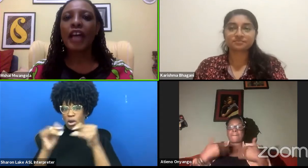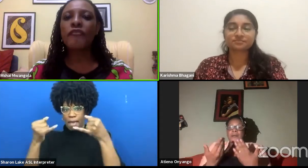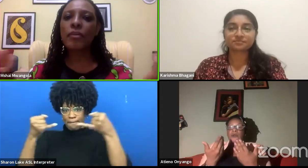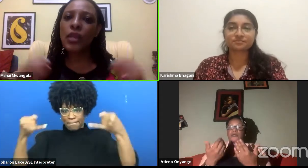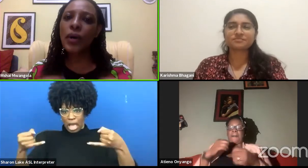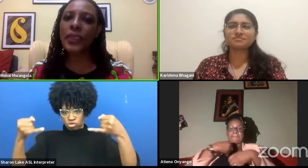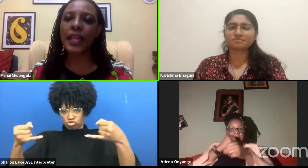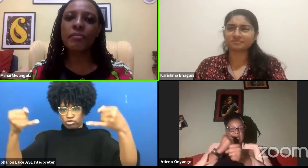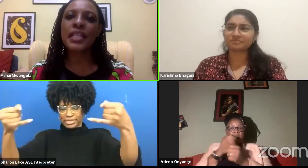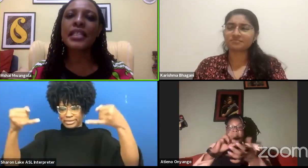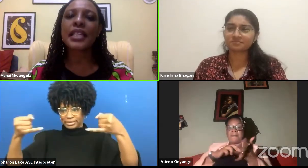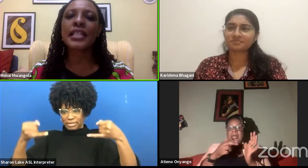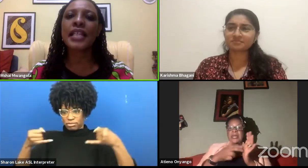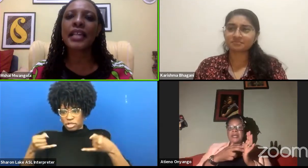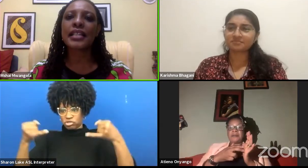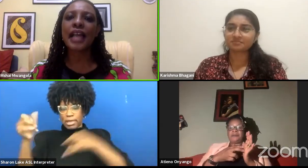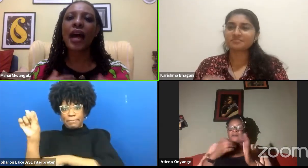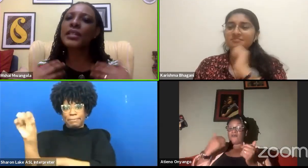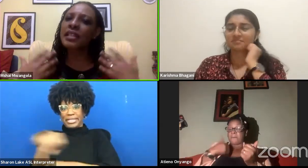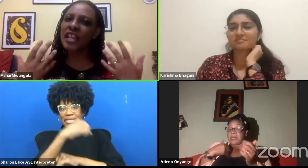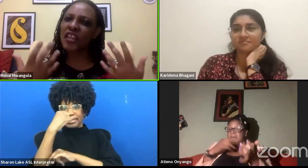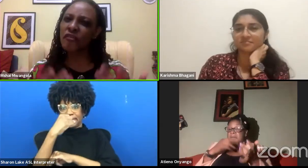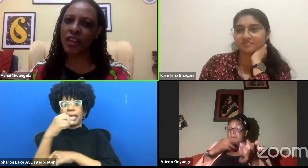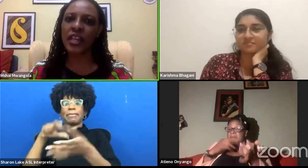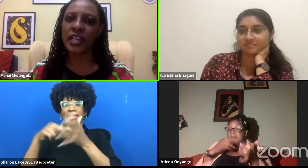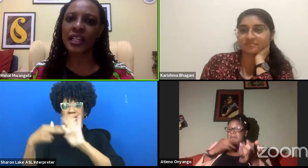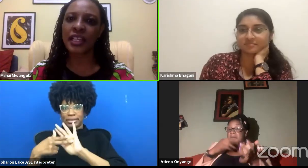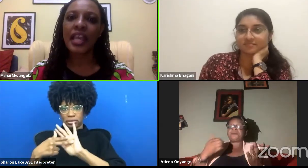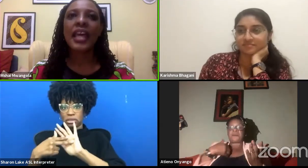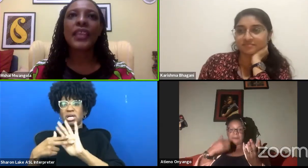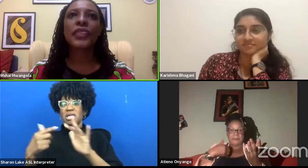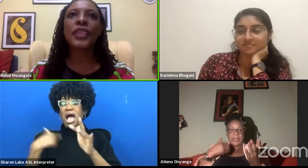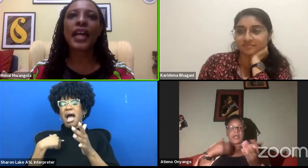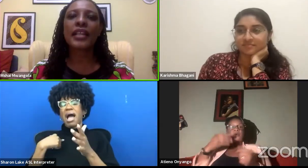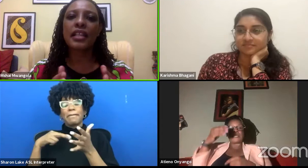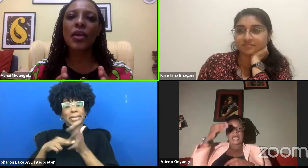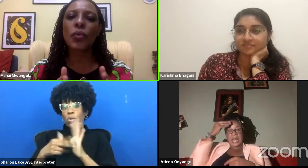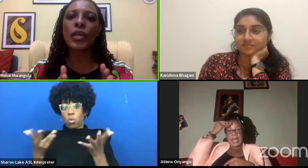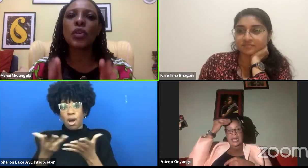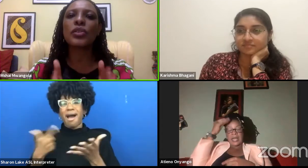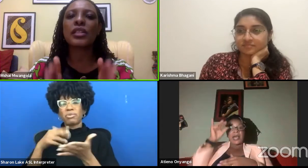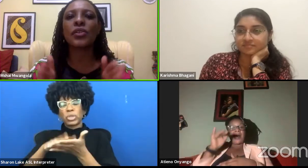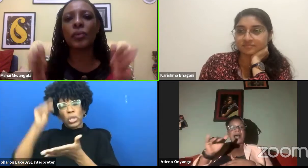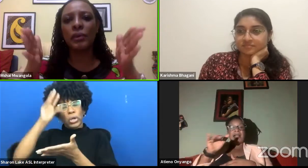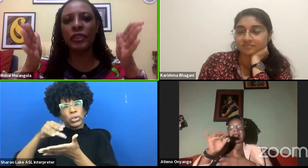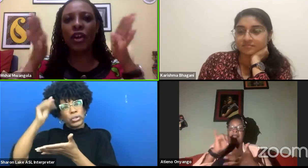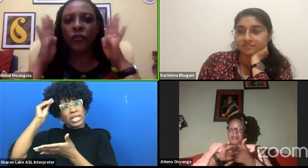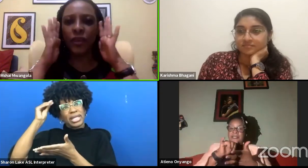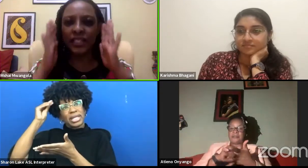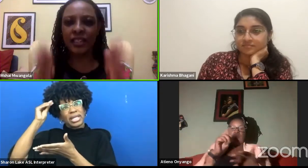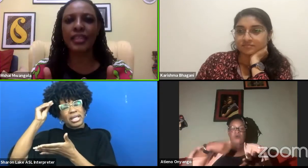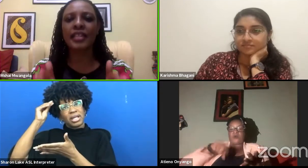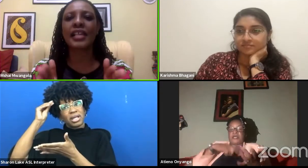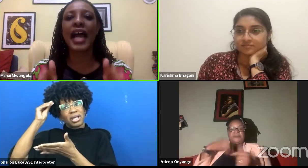And for me, what that means is that I was learning very early, that we think of Western theater